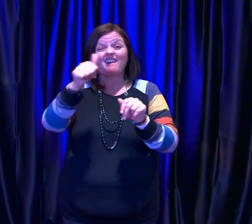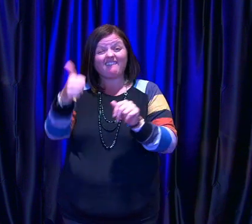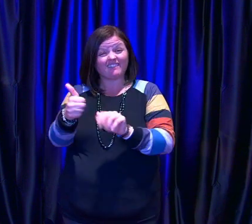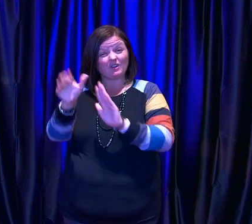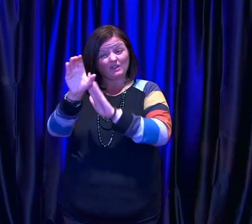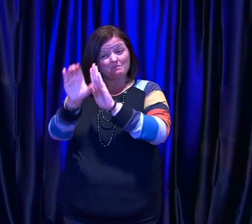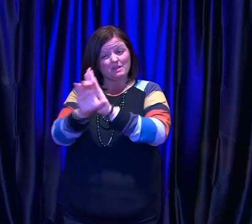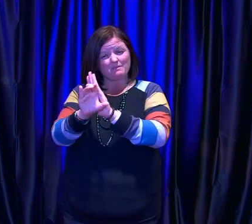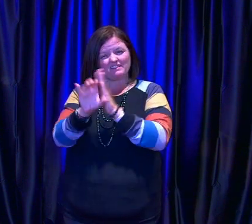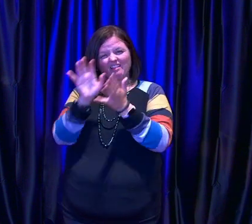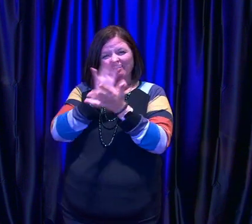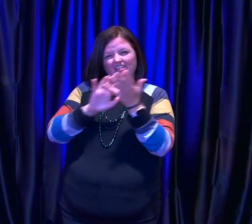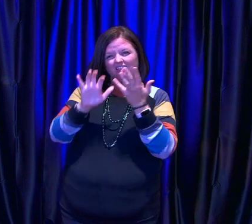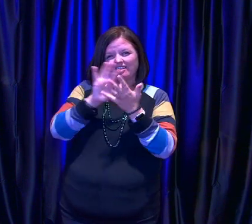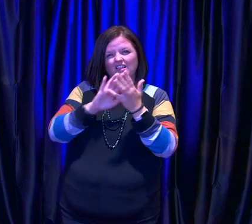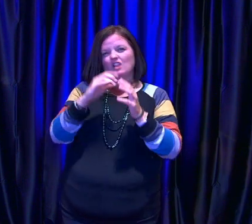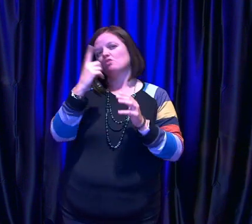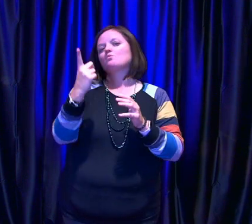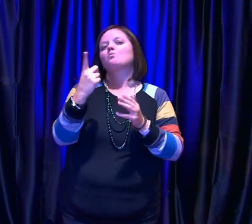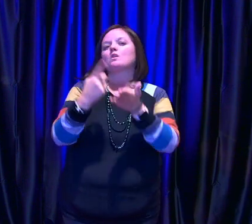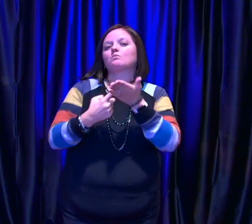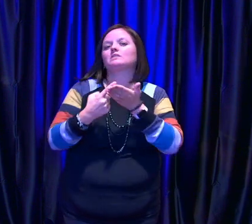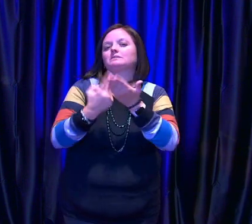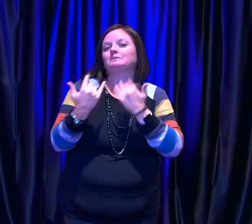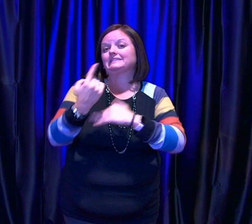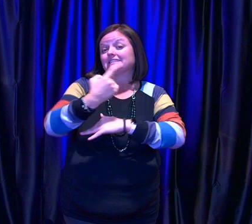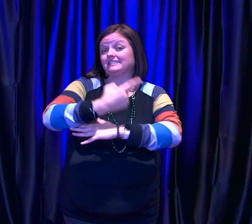really fuzzy on and the one we talk about today